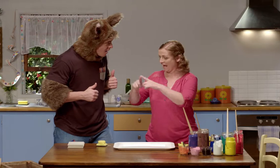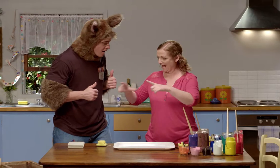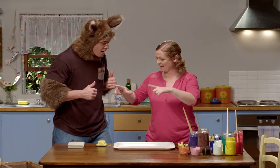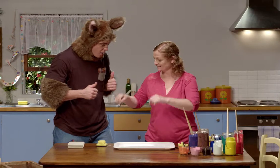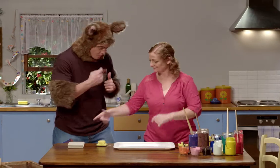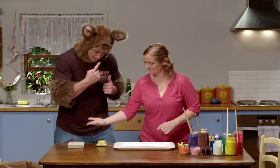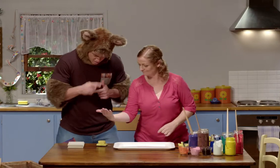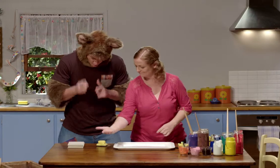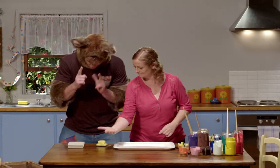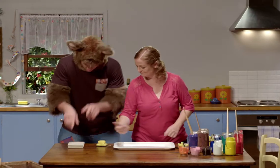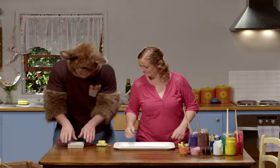Can you please get a card?